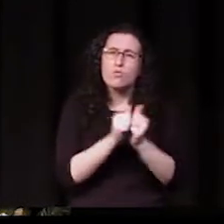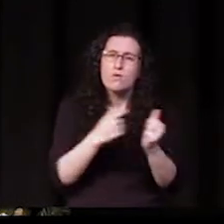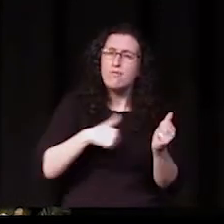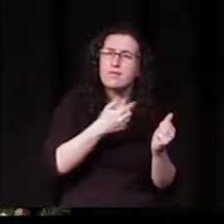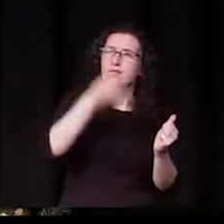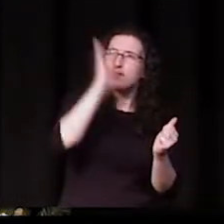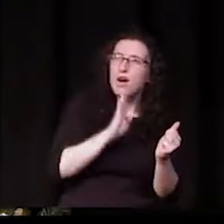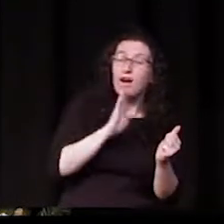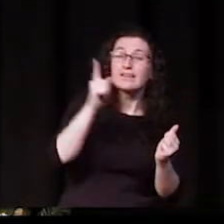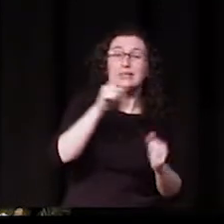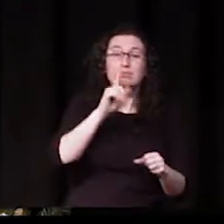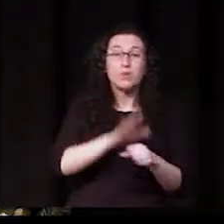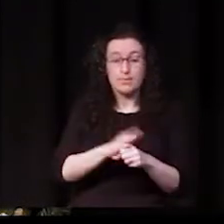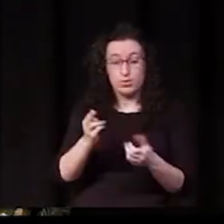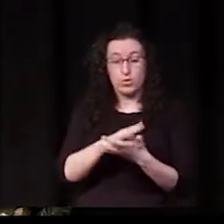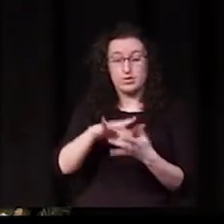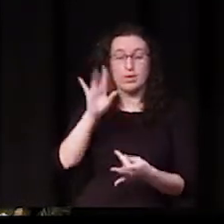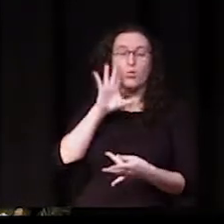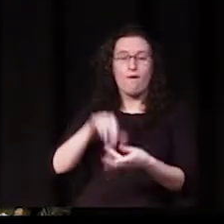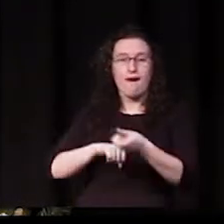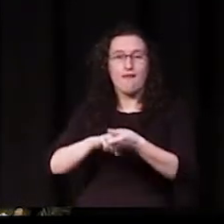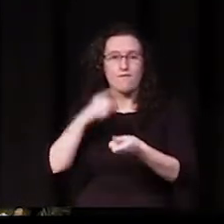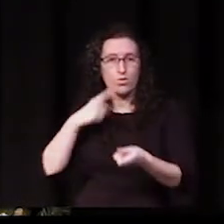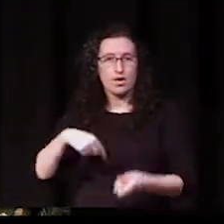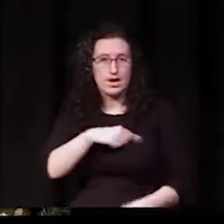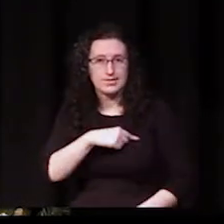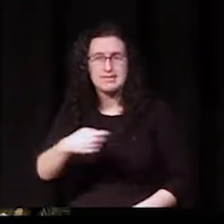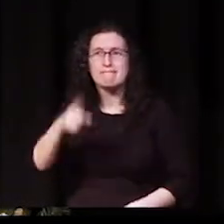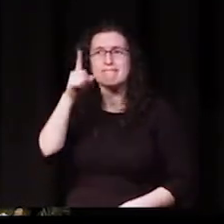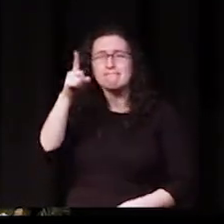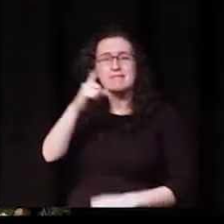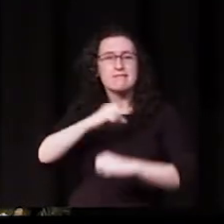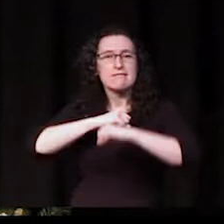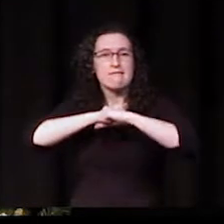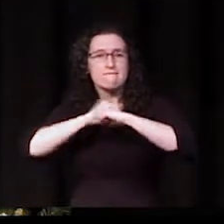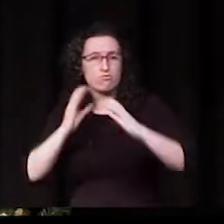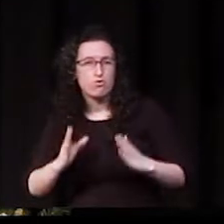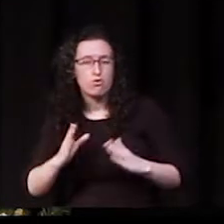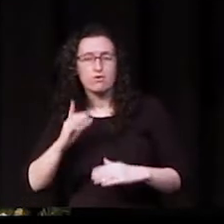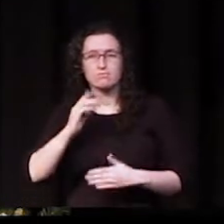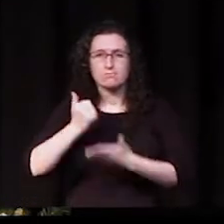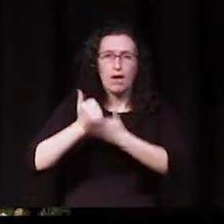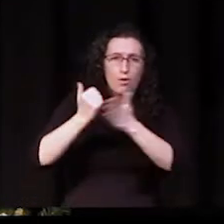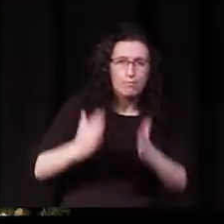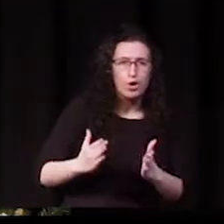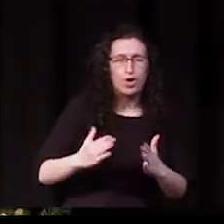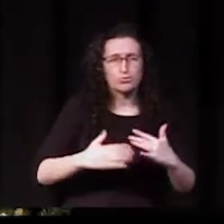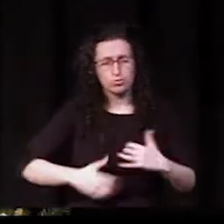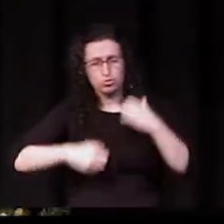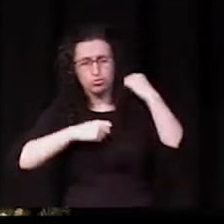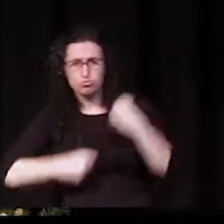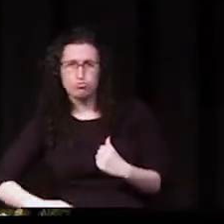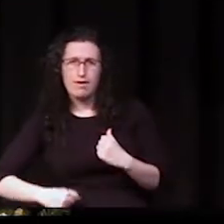will be an advocate, He will be our defender, and our helper, our strengthener, and our comforter.